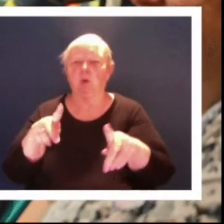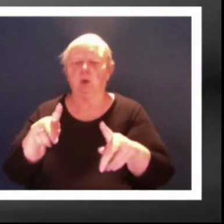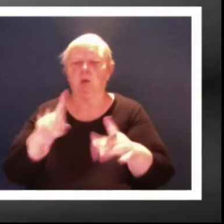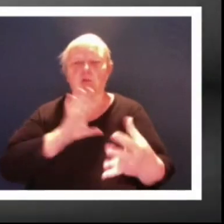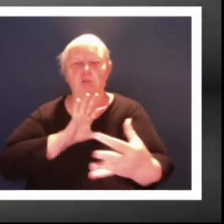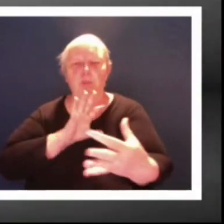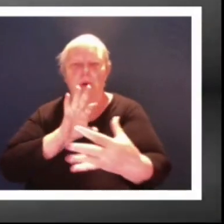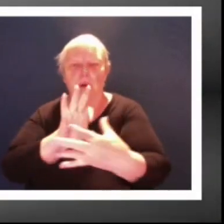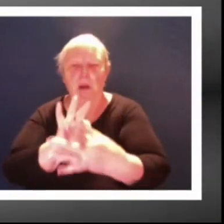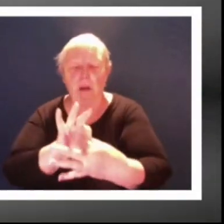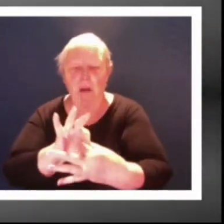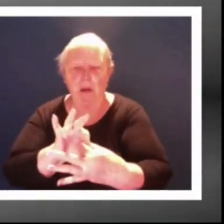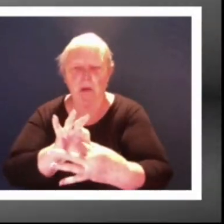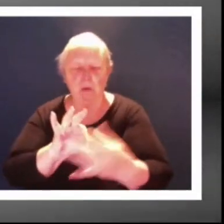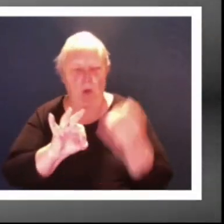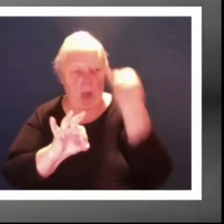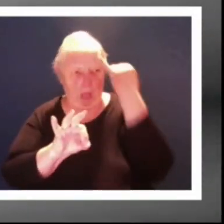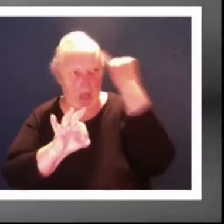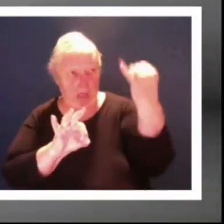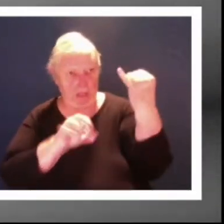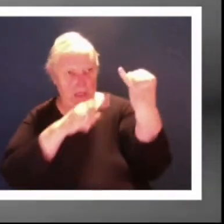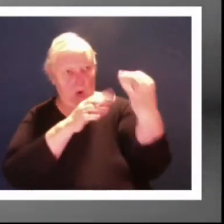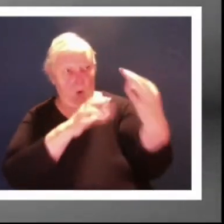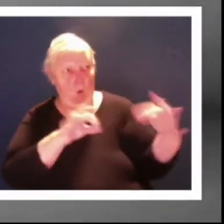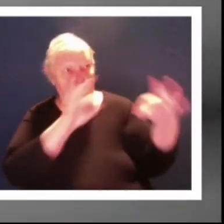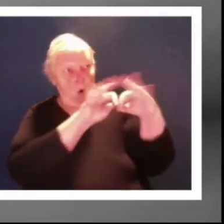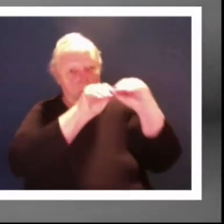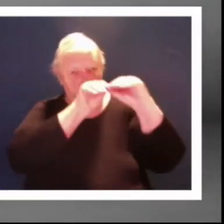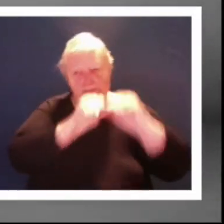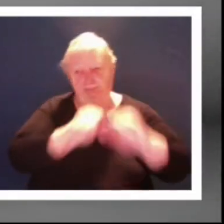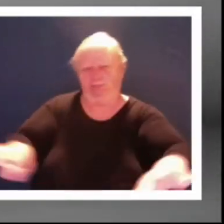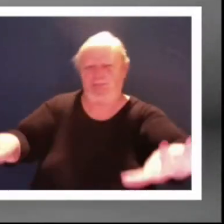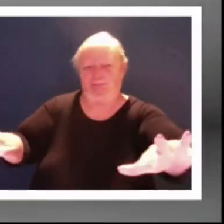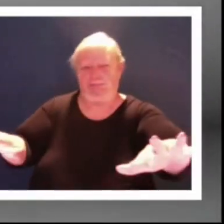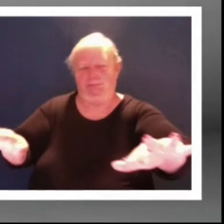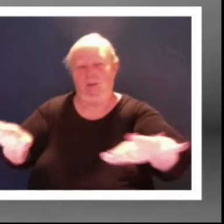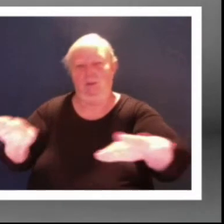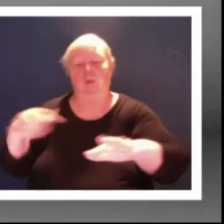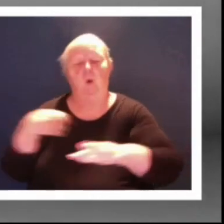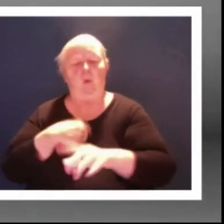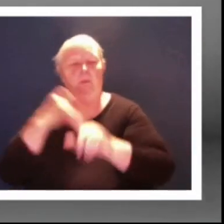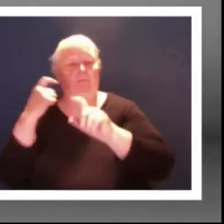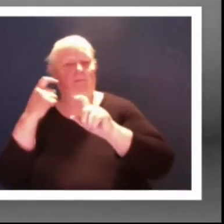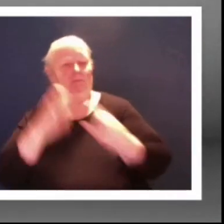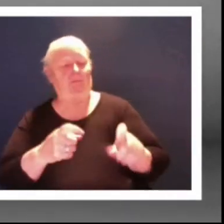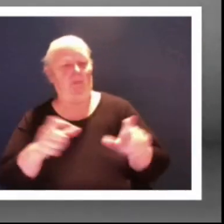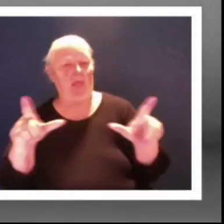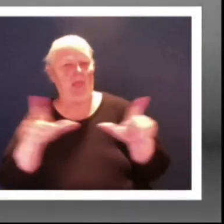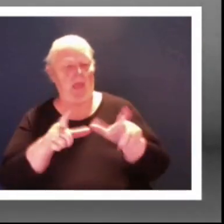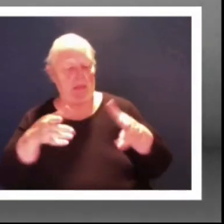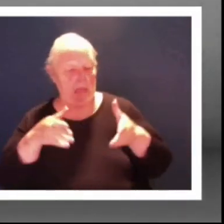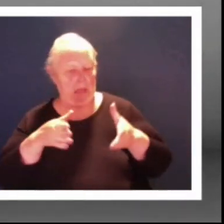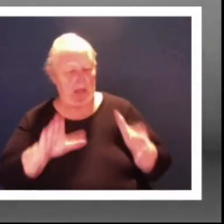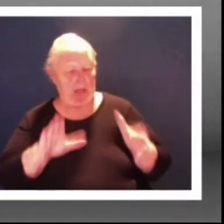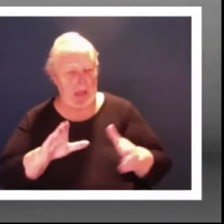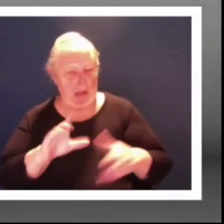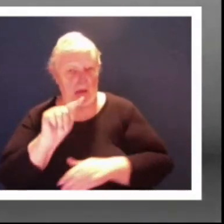The TED organization has granted a license allowing Sno-Isle Libraries to independently organize this local TEDx event.